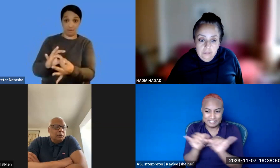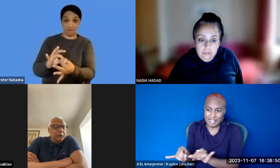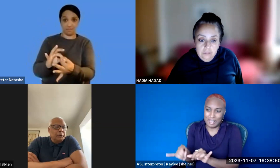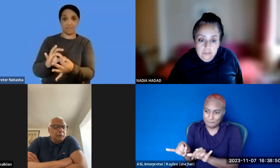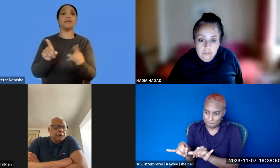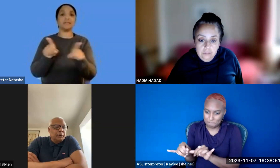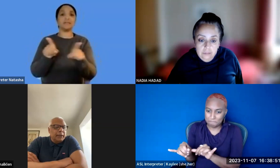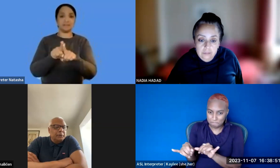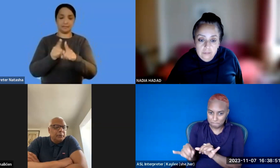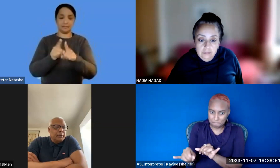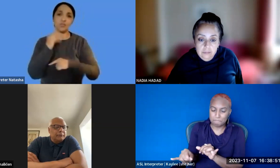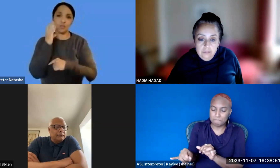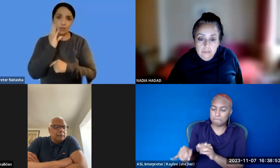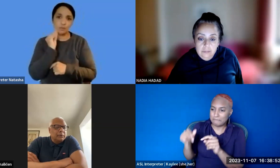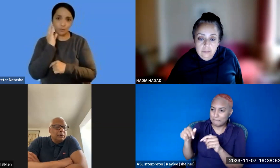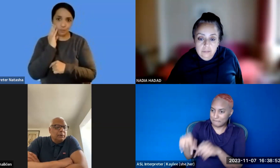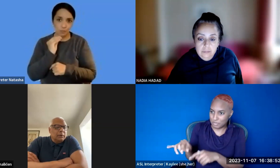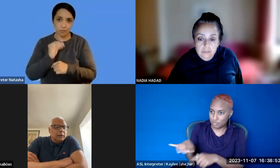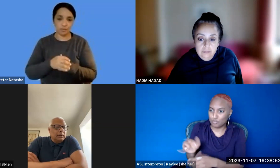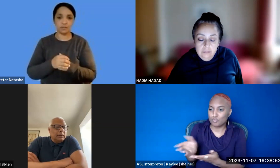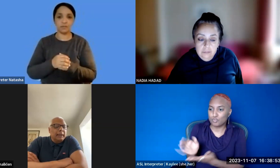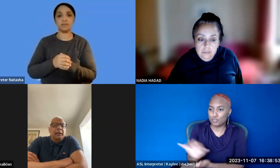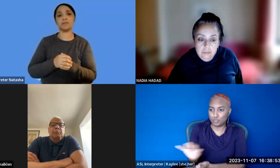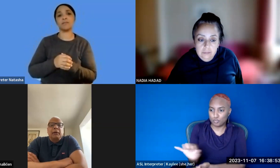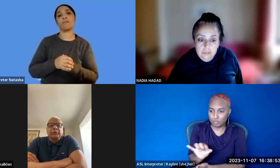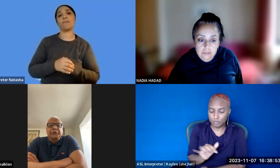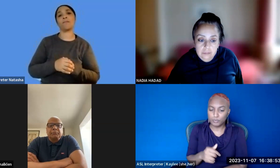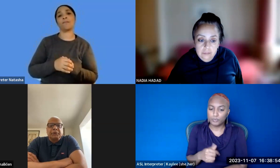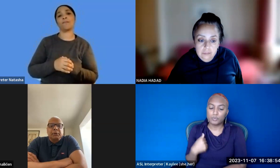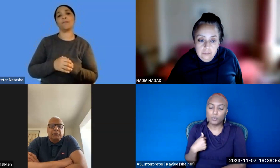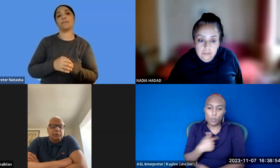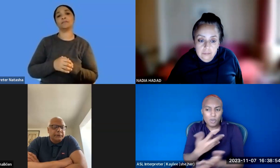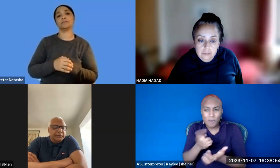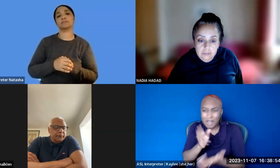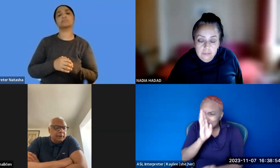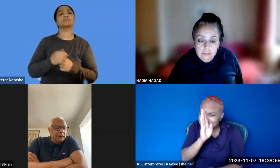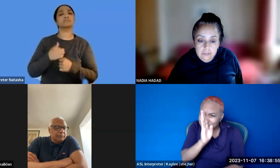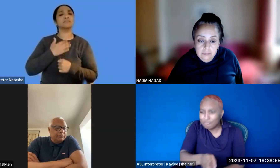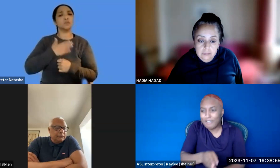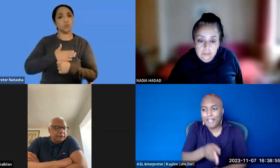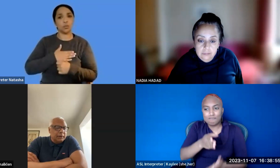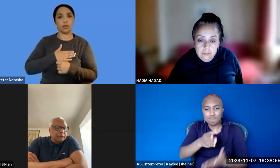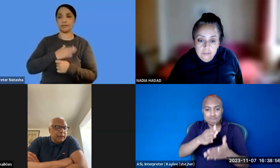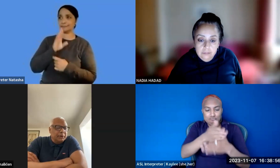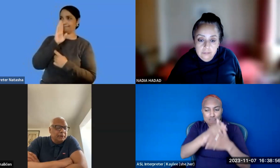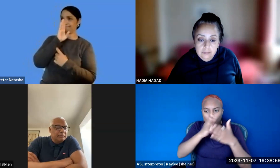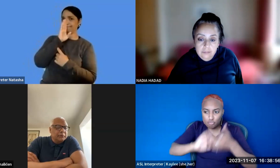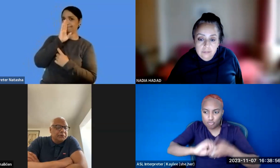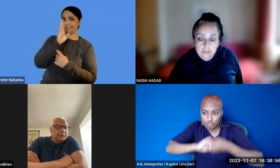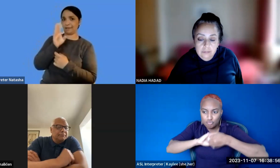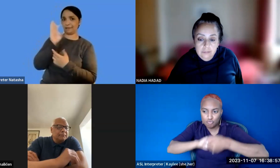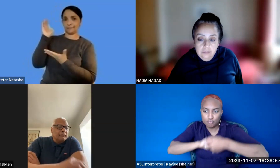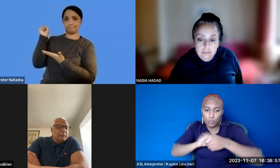And we would also like to have direct partnerships with donors sometime in the future.